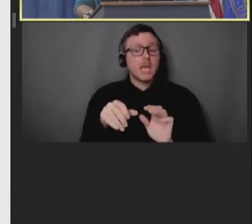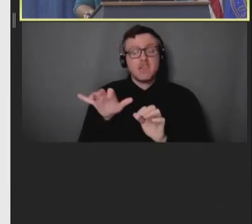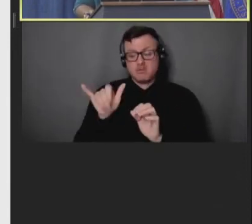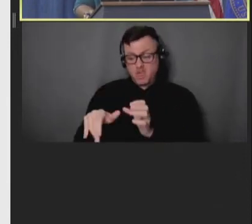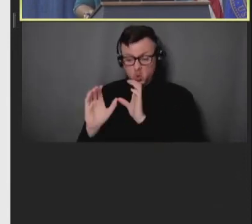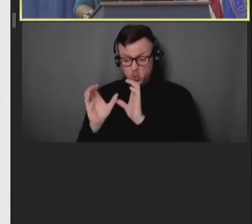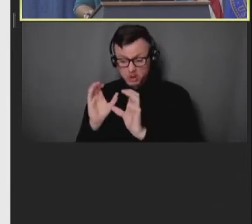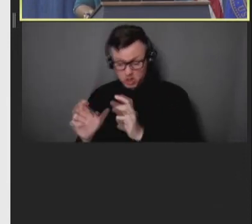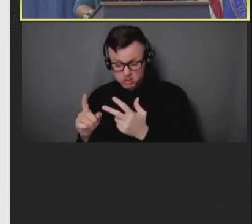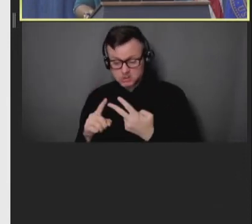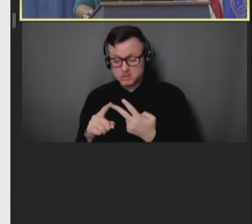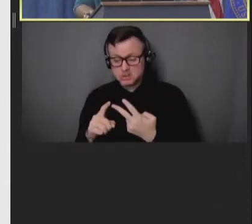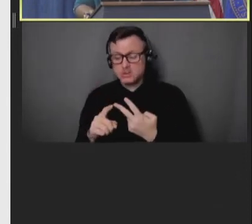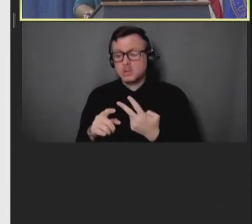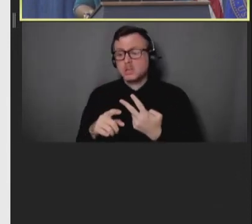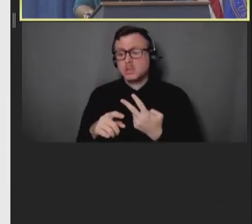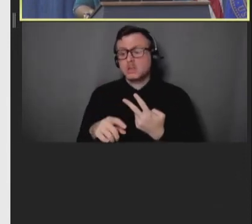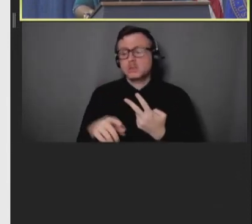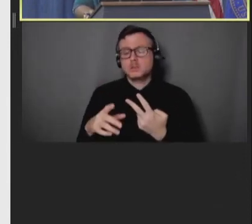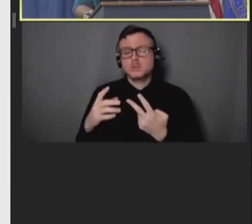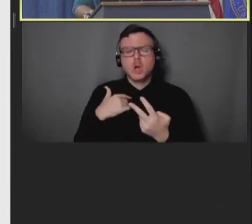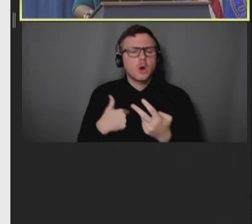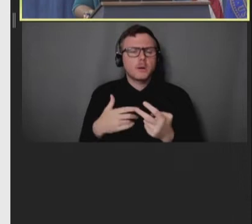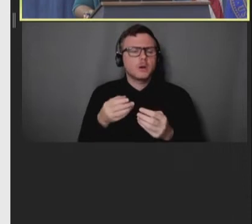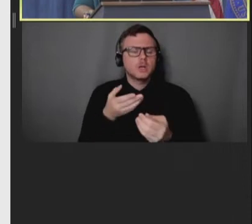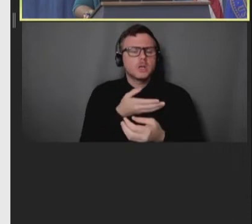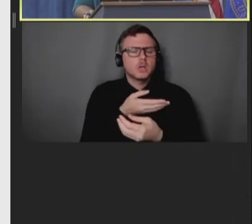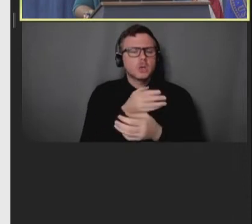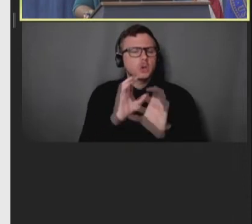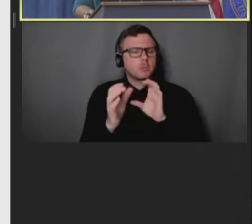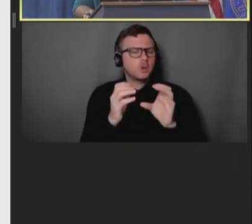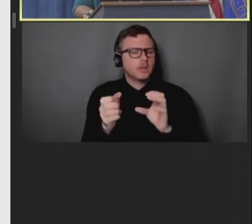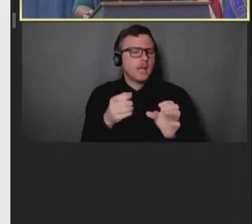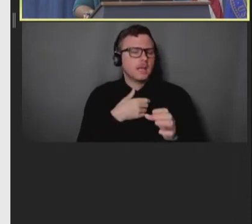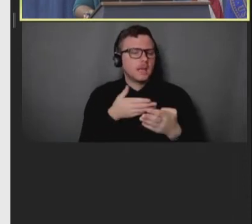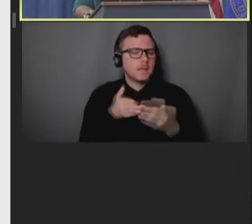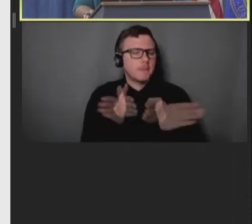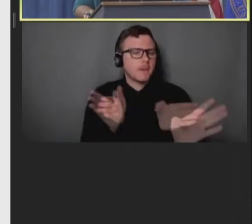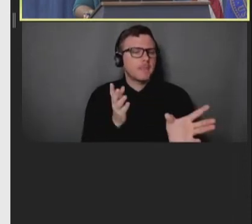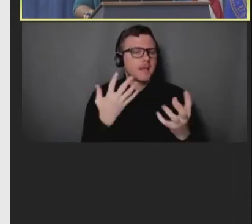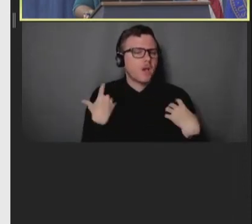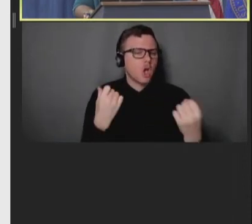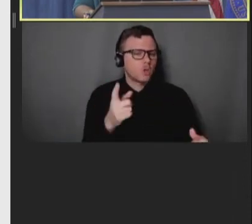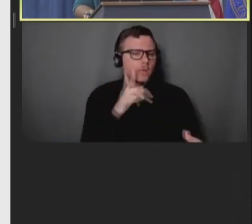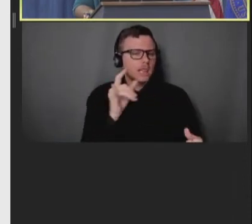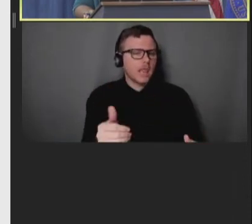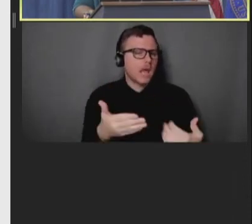deeply about what does communicating public health look like in the future. And so, we